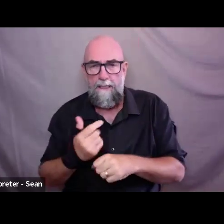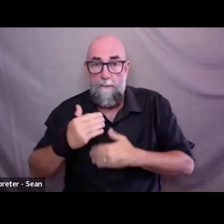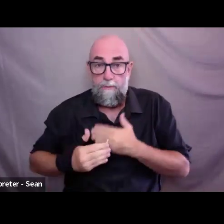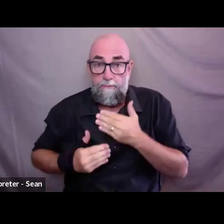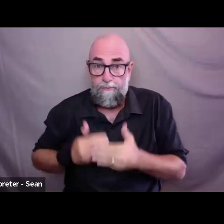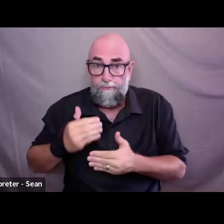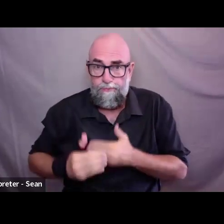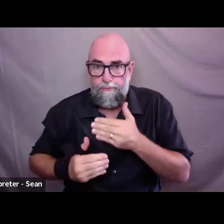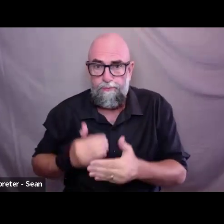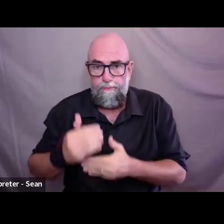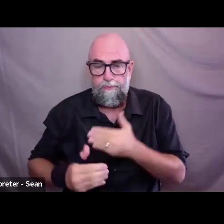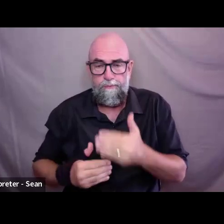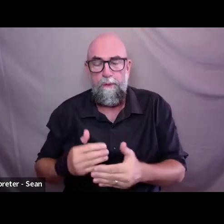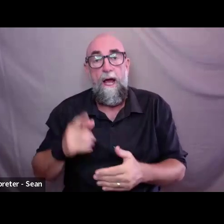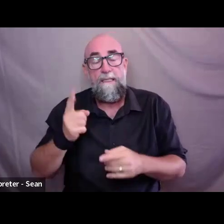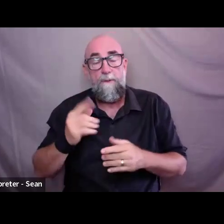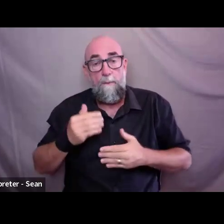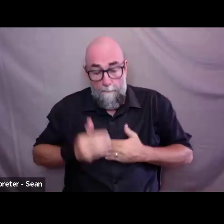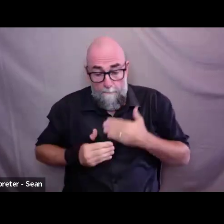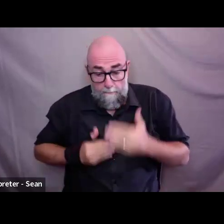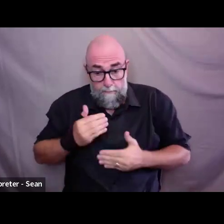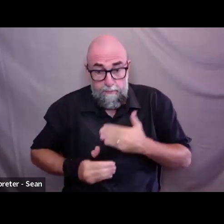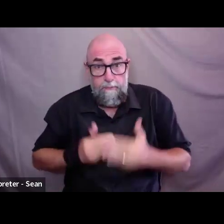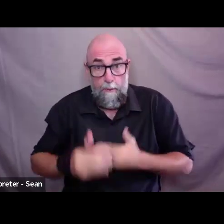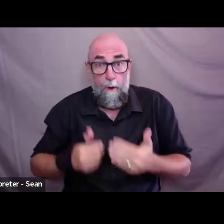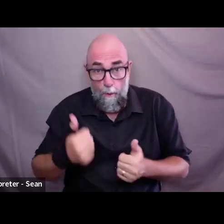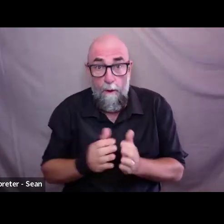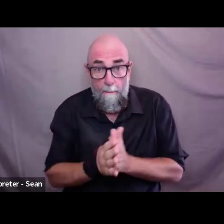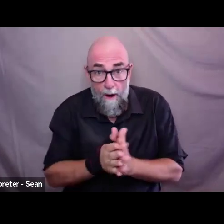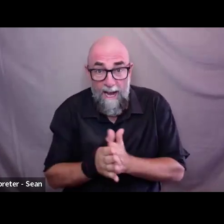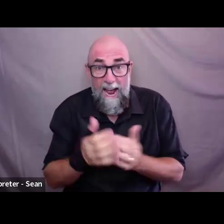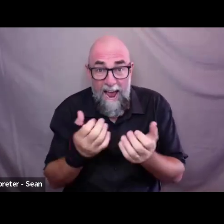of impact, we can reduce the climate footprint by 10% and